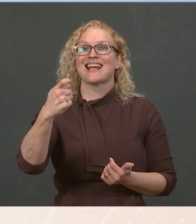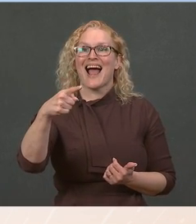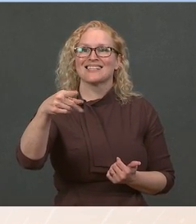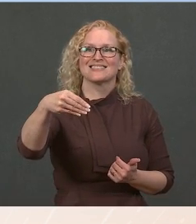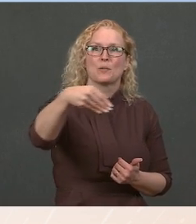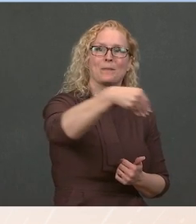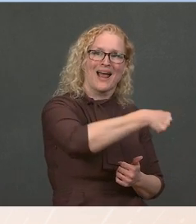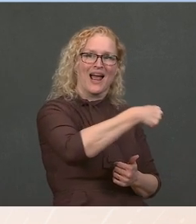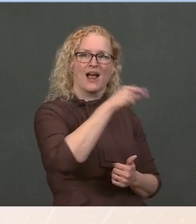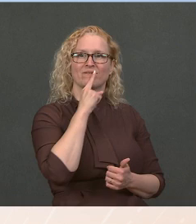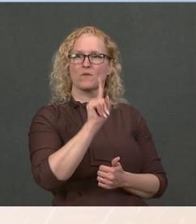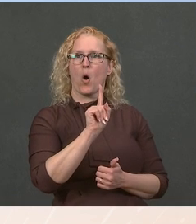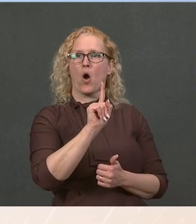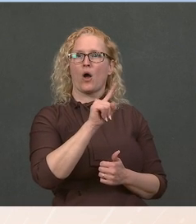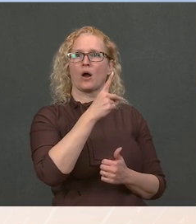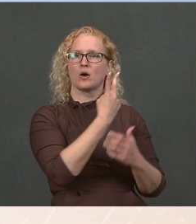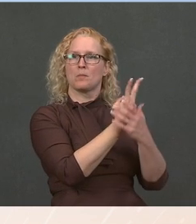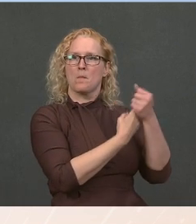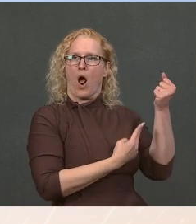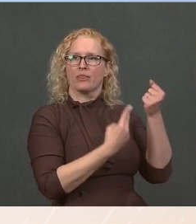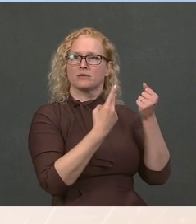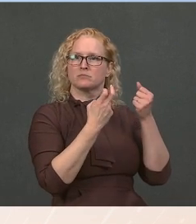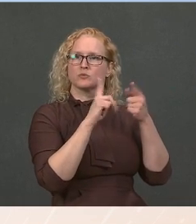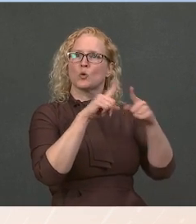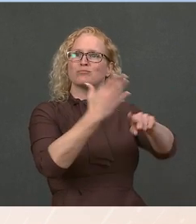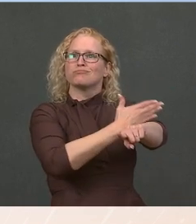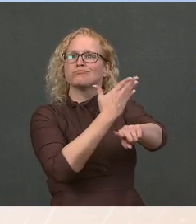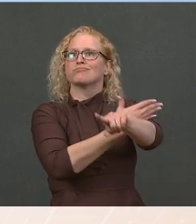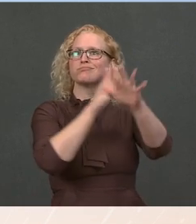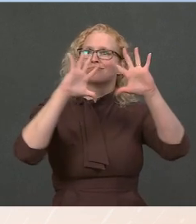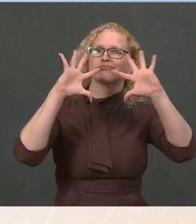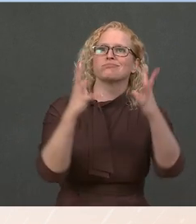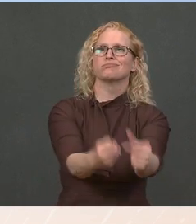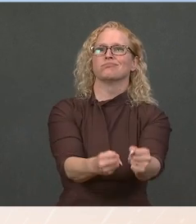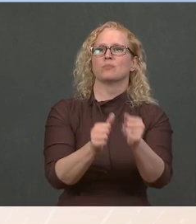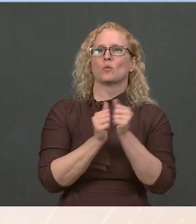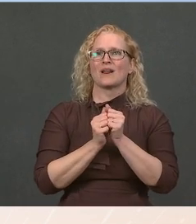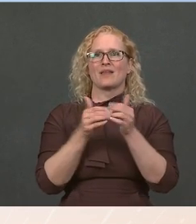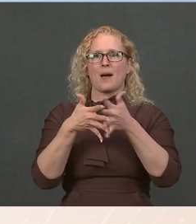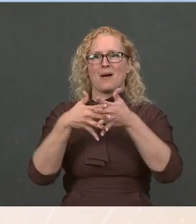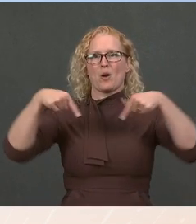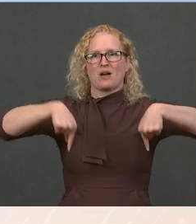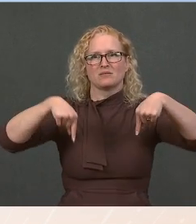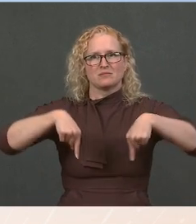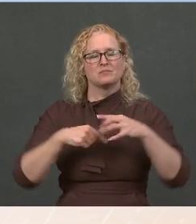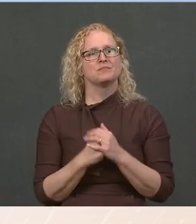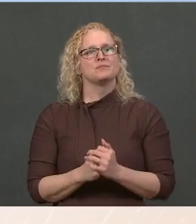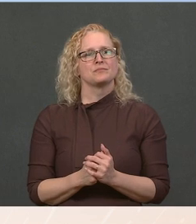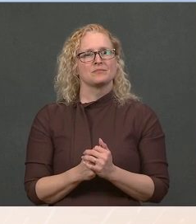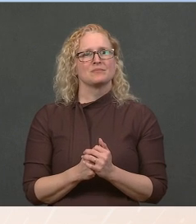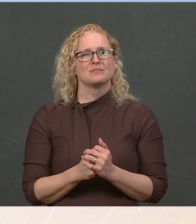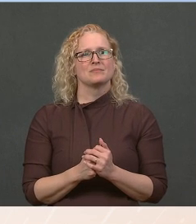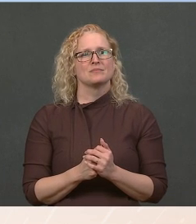The time is now to take action. As we saw from -- from Tuesday, the American public wants us to move.